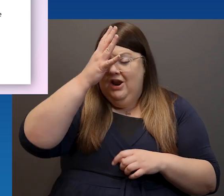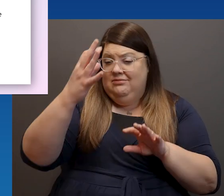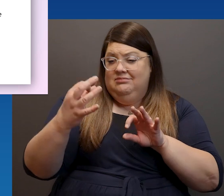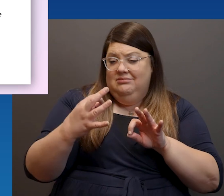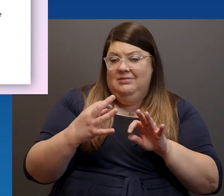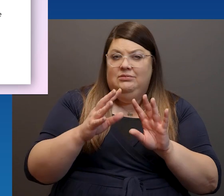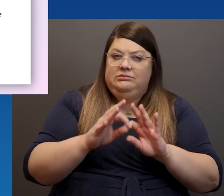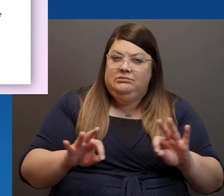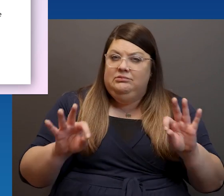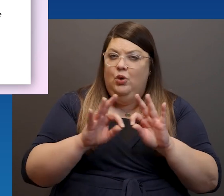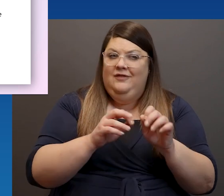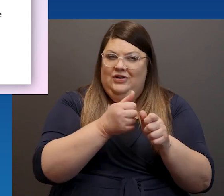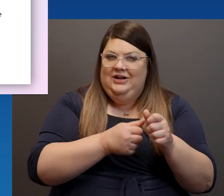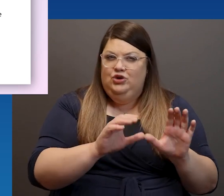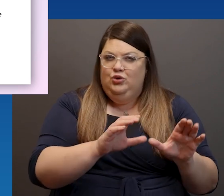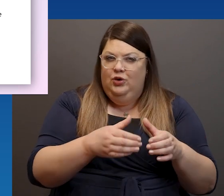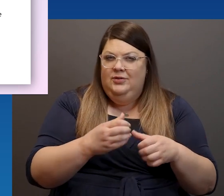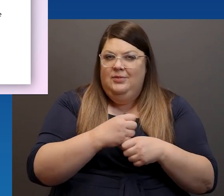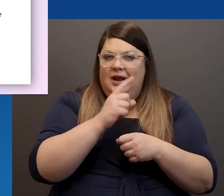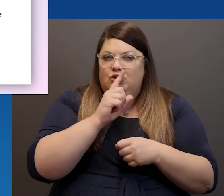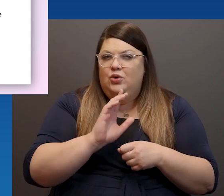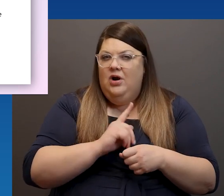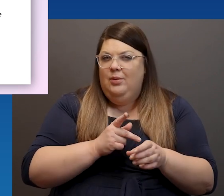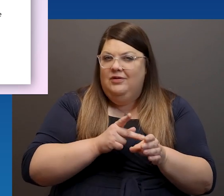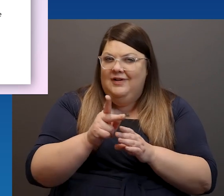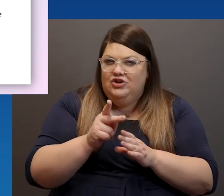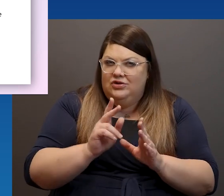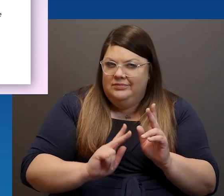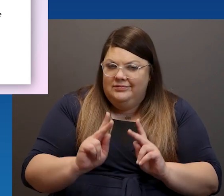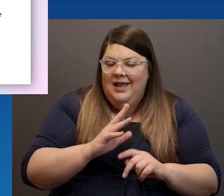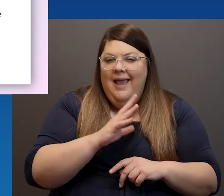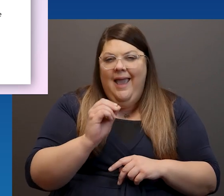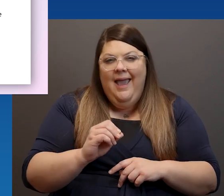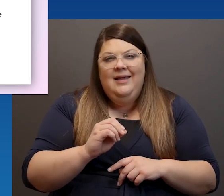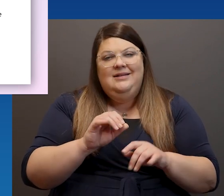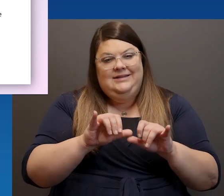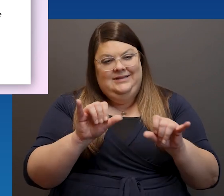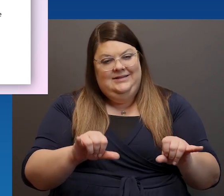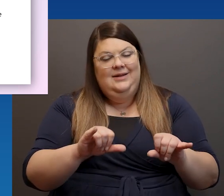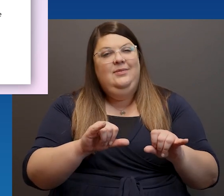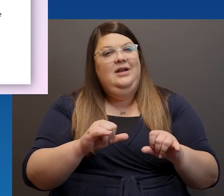to be sure that our professionals and systems are supportive of families. We wanna get this right.